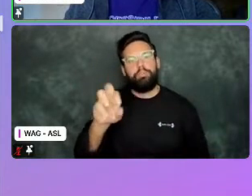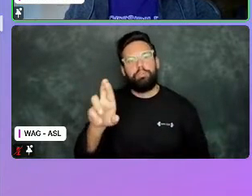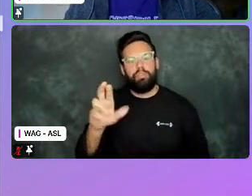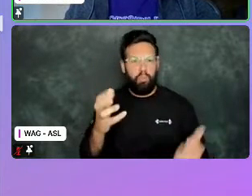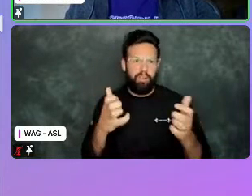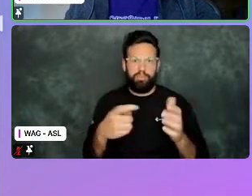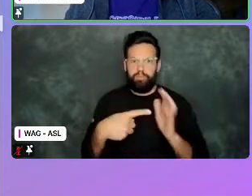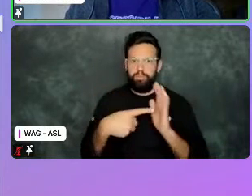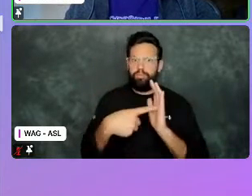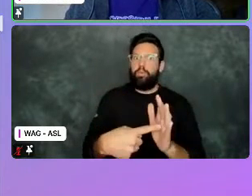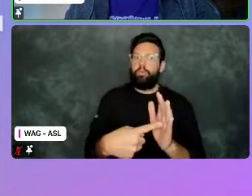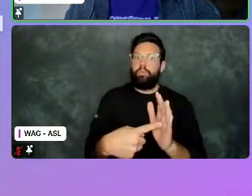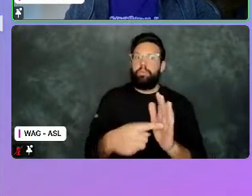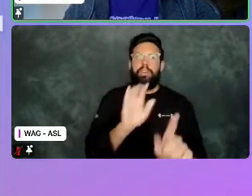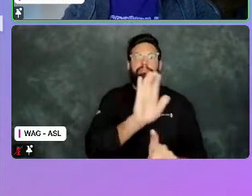because I want to show